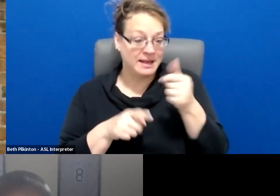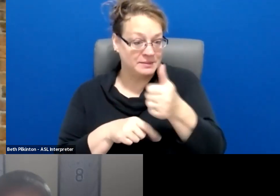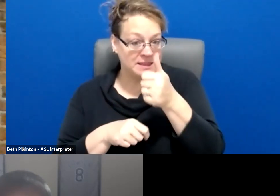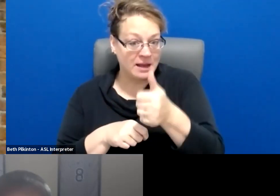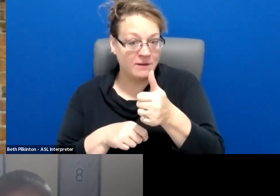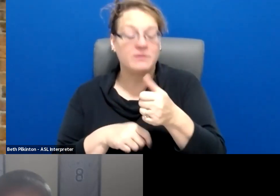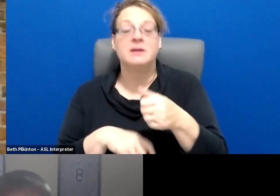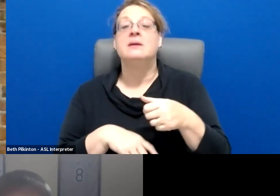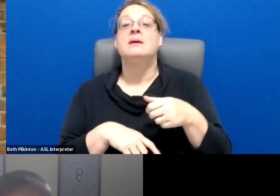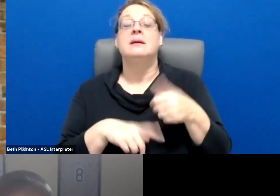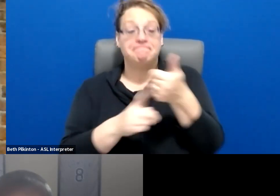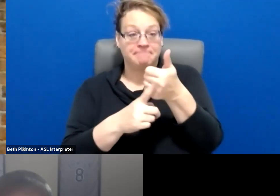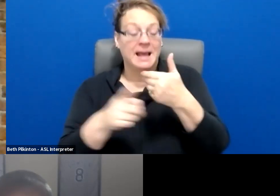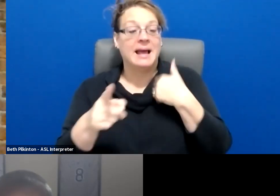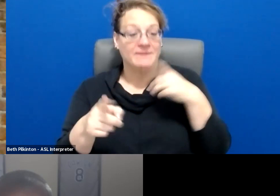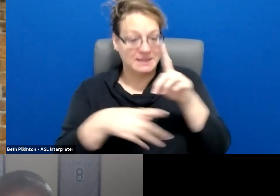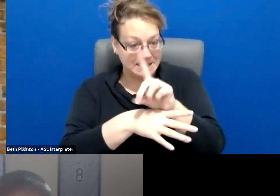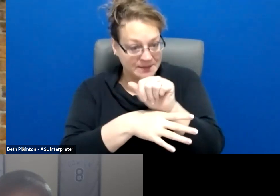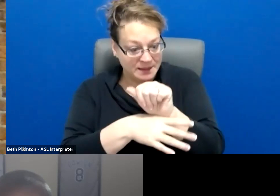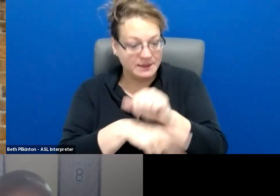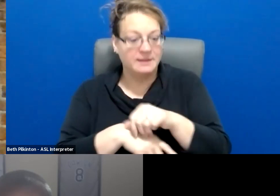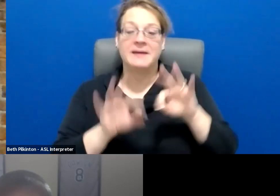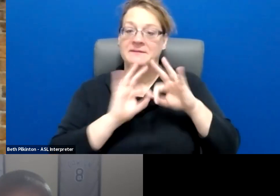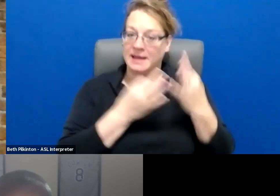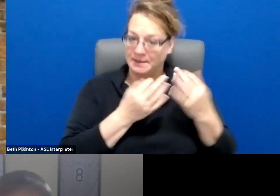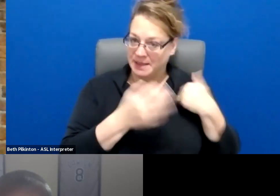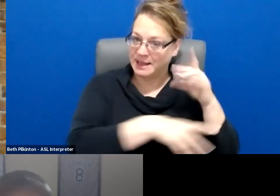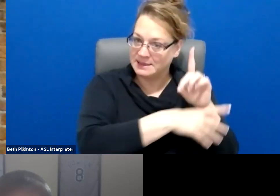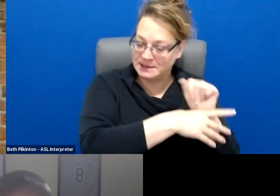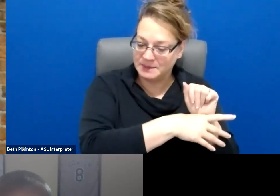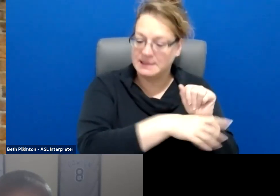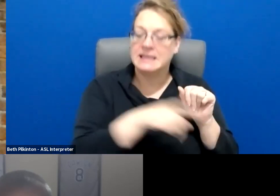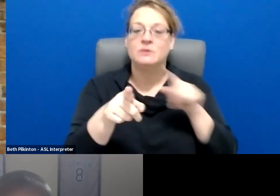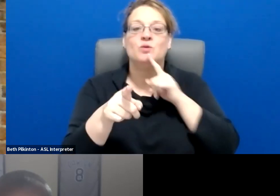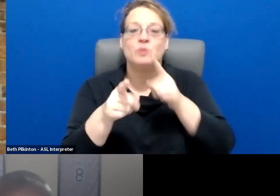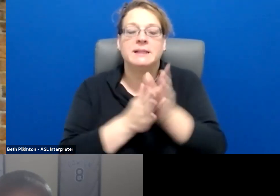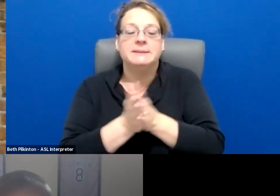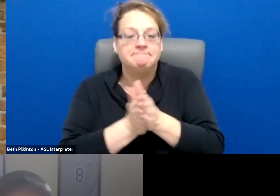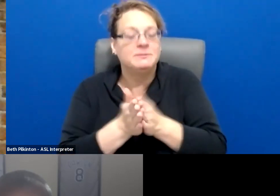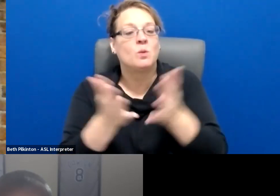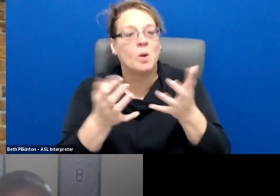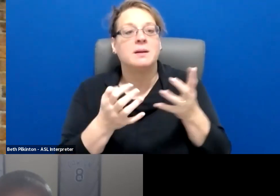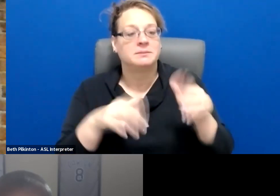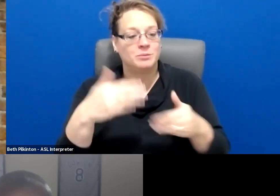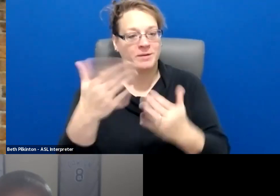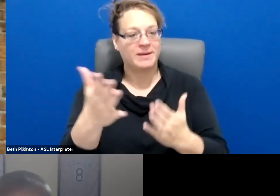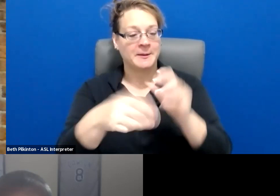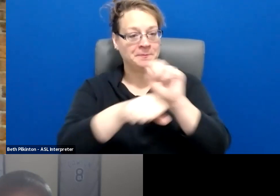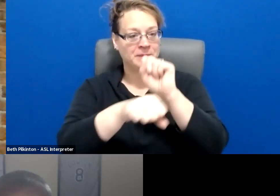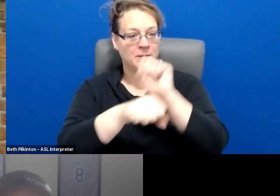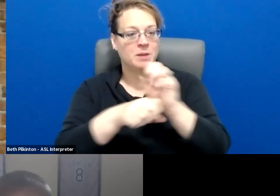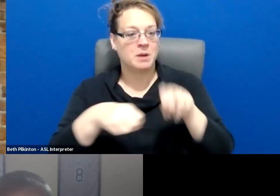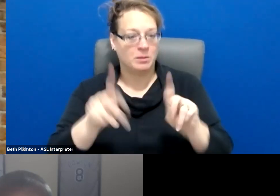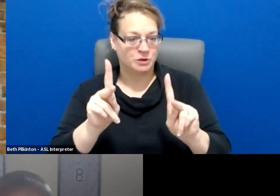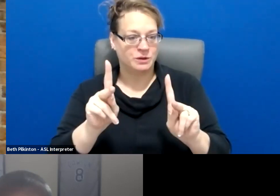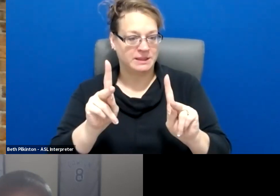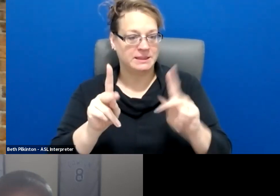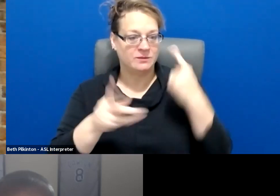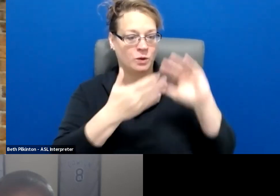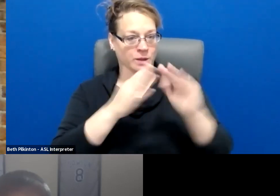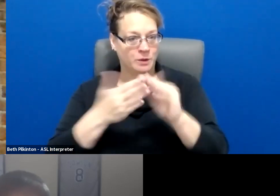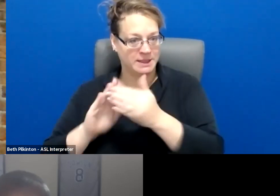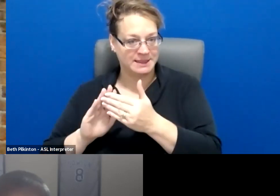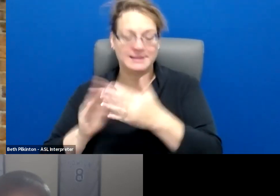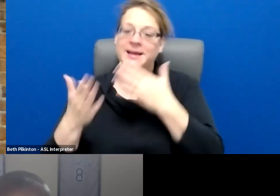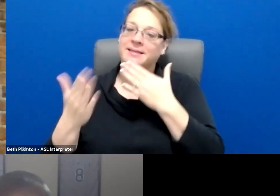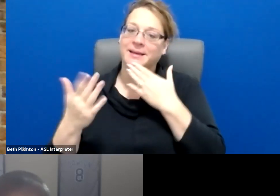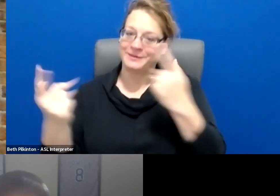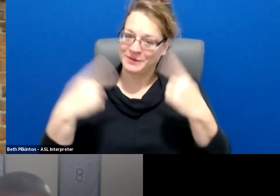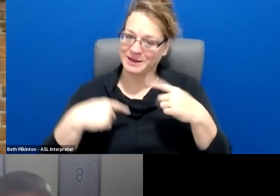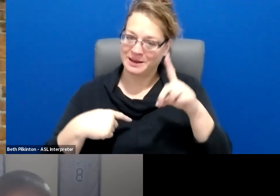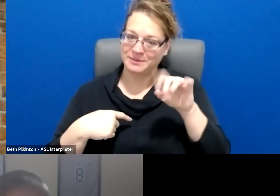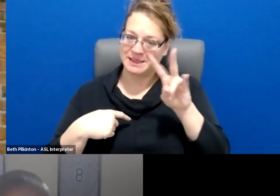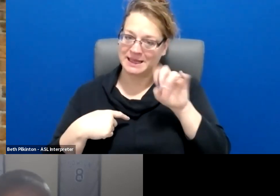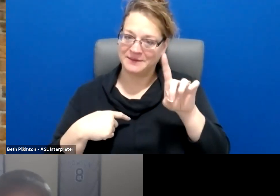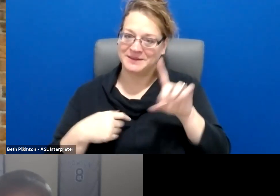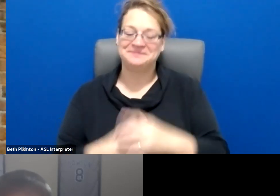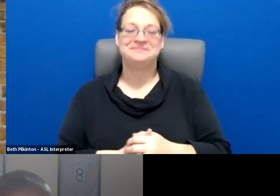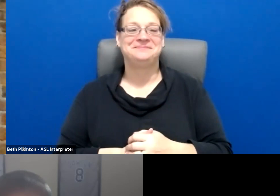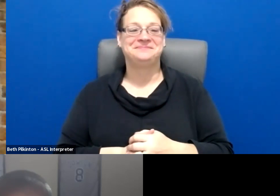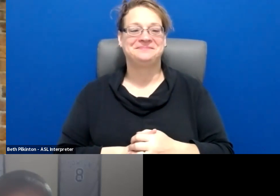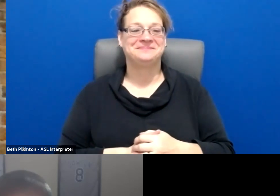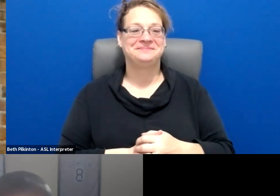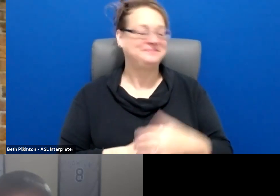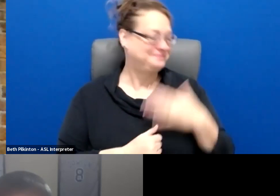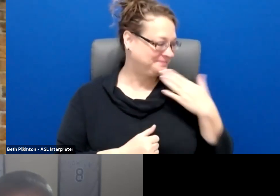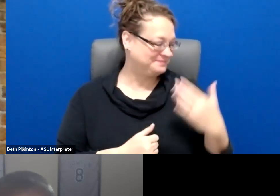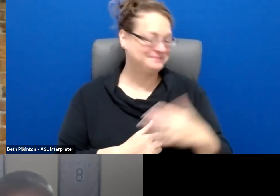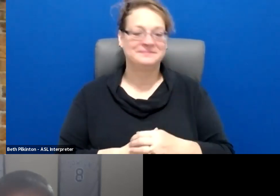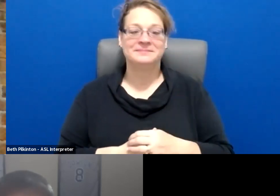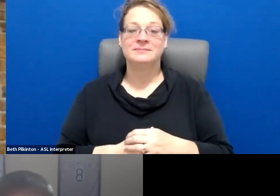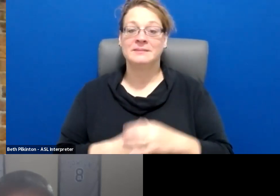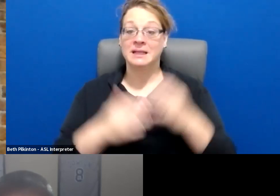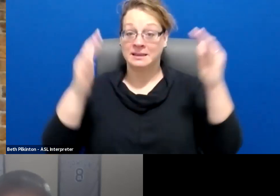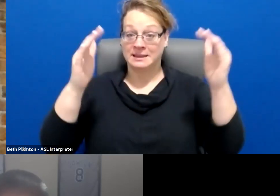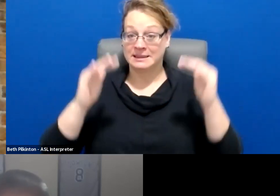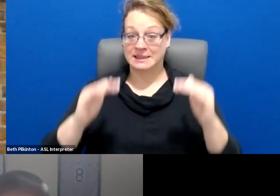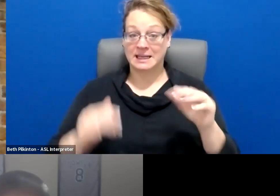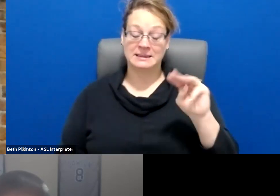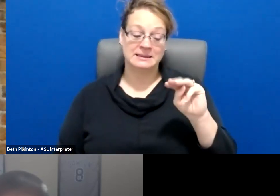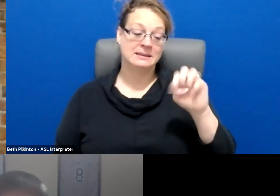He has worked closely with local and state agencies focusing on hiring individuals with disabilities and veterans.